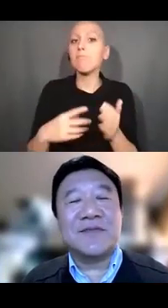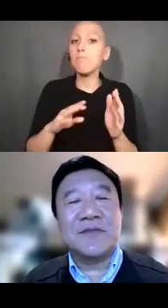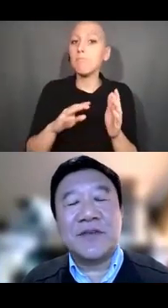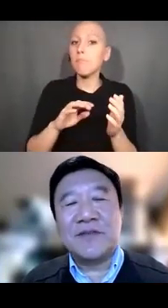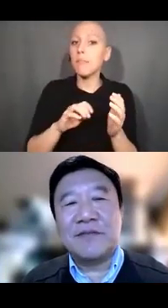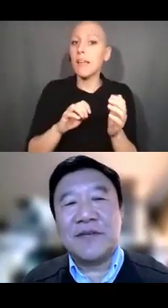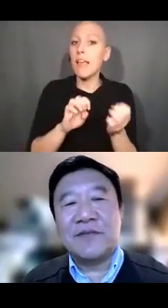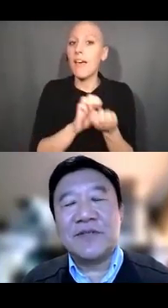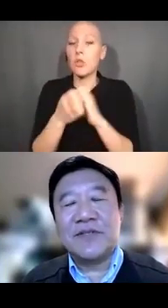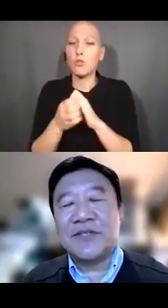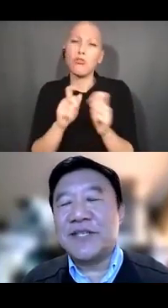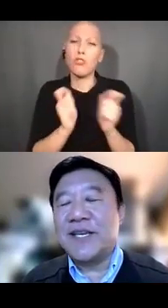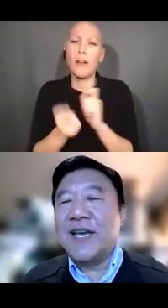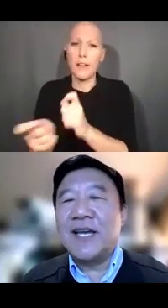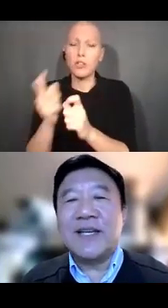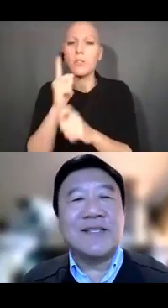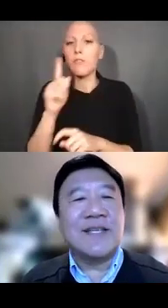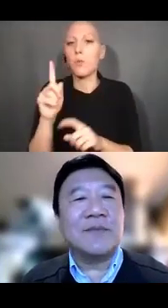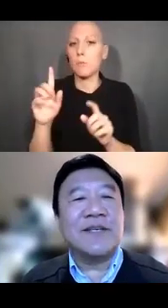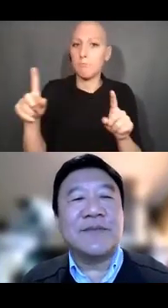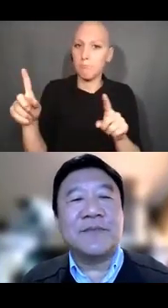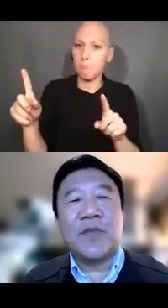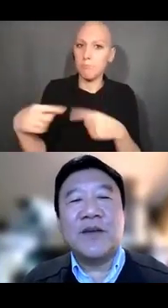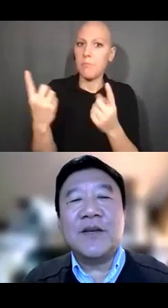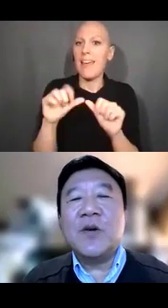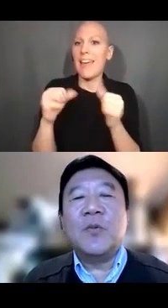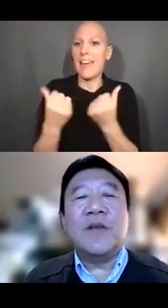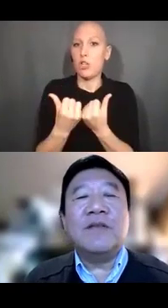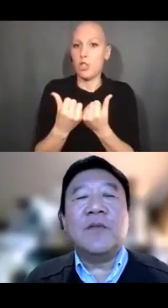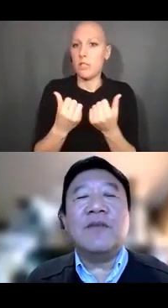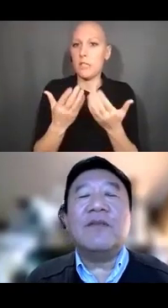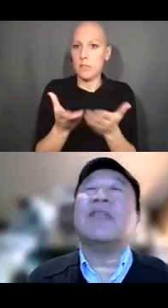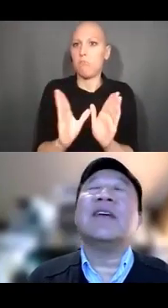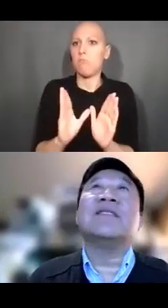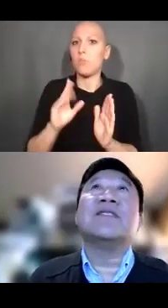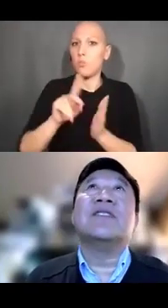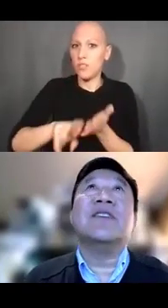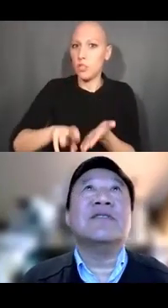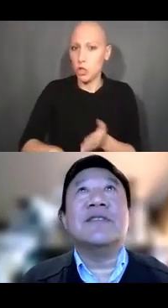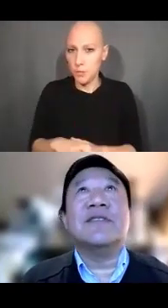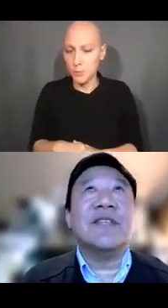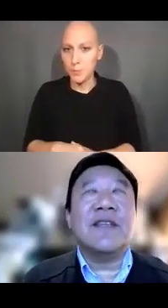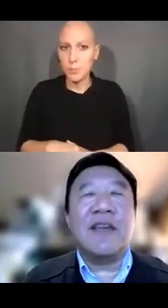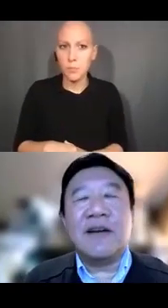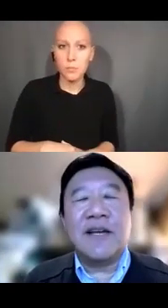for federally funded research. Next slide, please. One of the things I should note to you is that the NIH